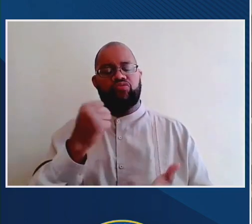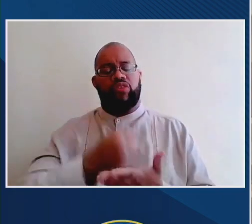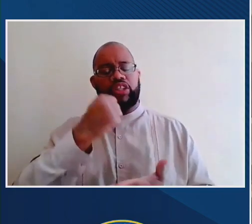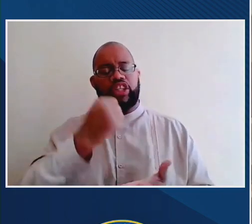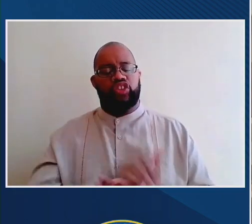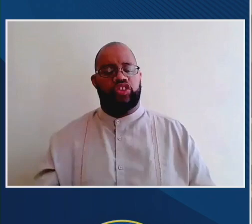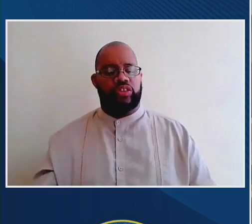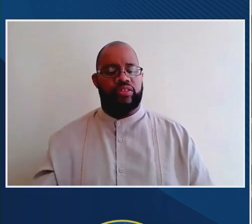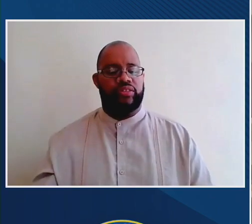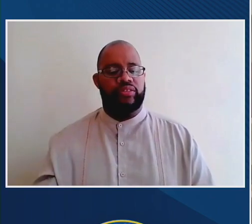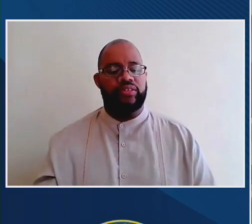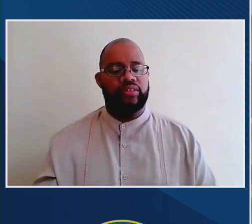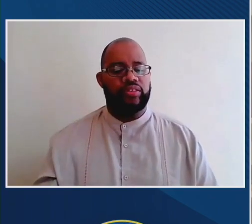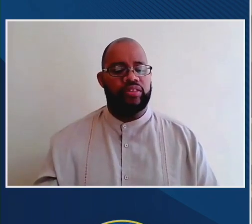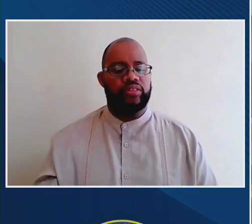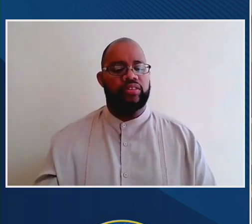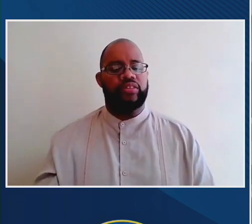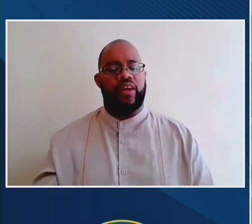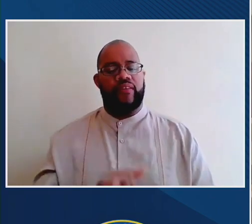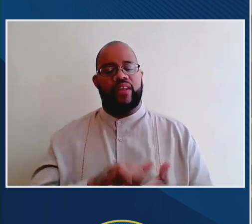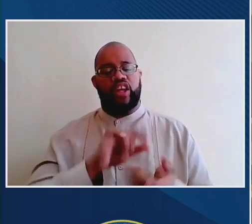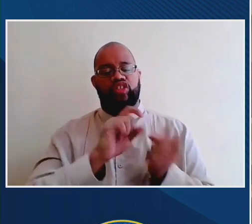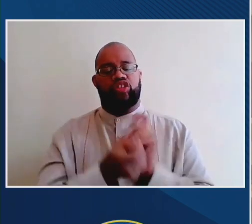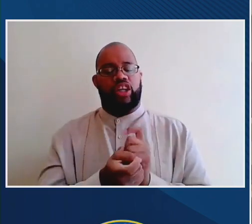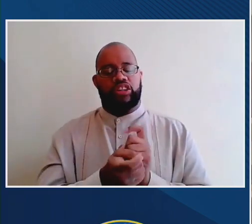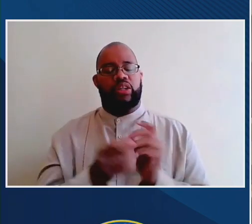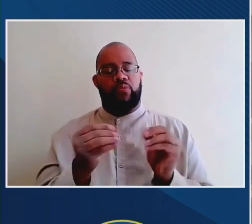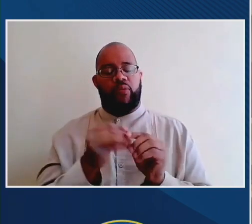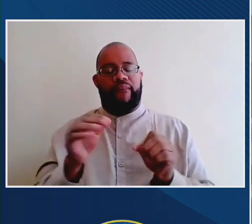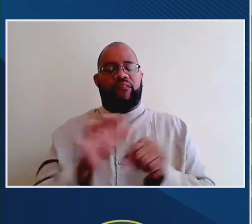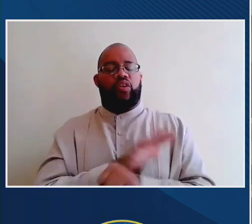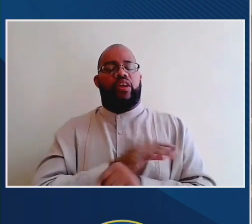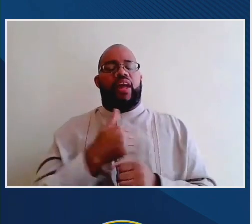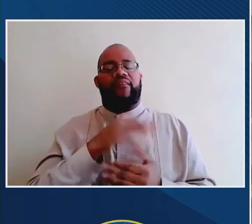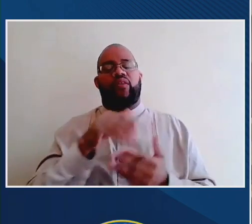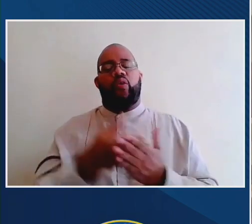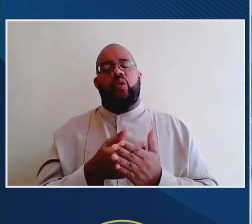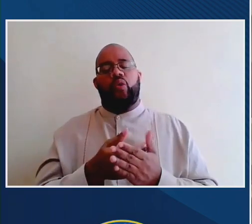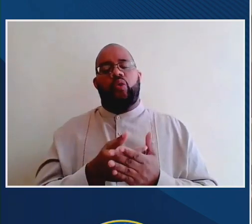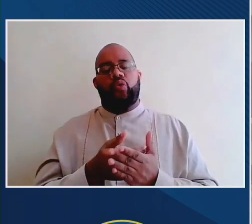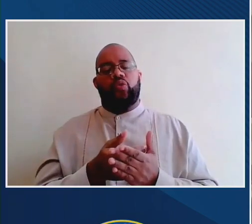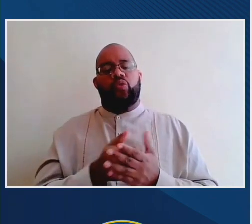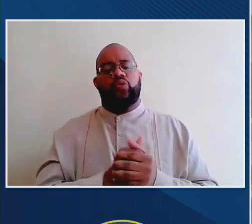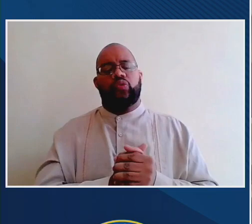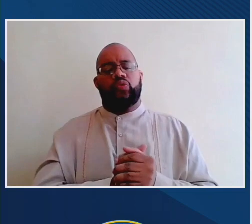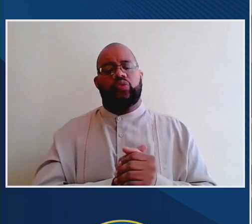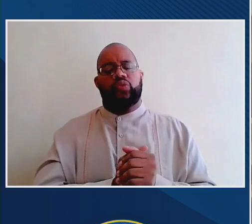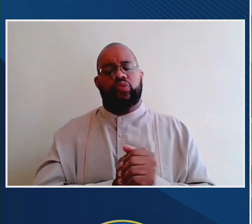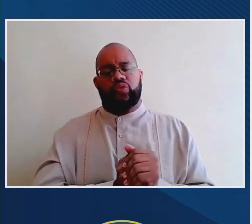the regulatory changes being a little more robust, we have a whole separate addendum which has the red line regulatory changes